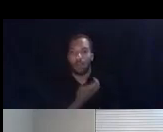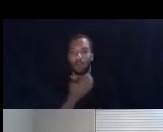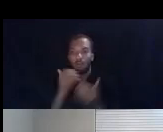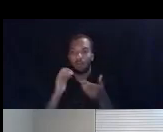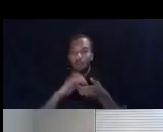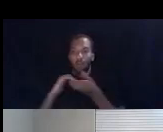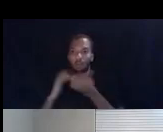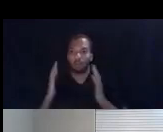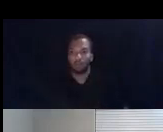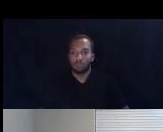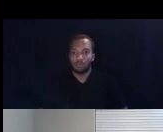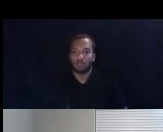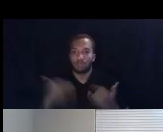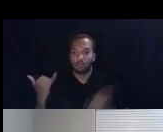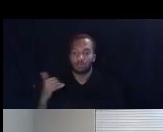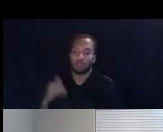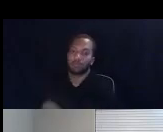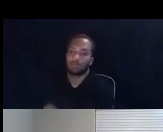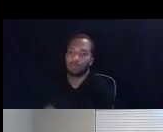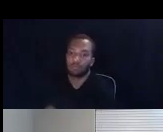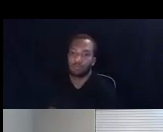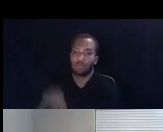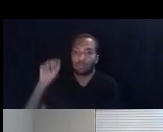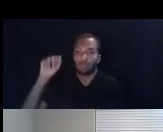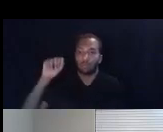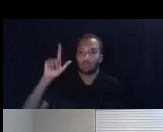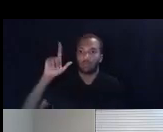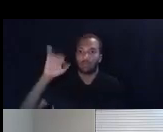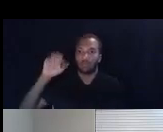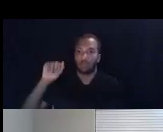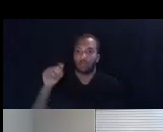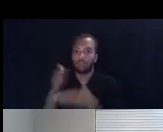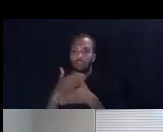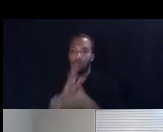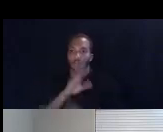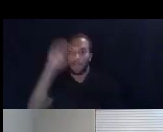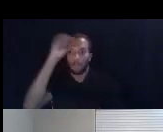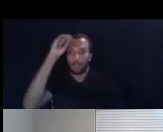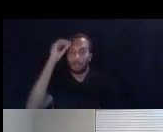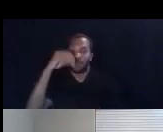I can jump in here and share that for opportunities that exist within Washington County.